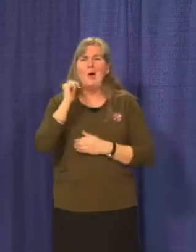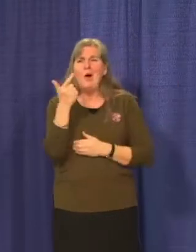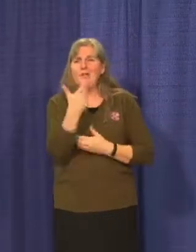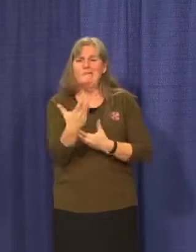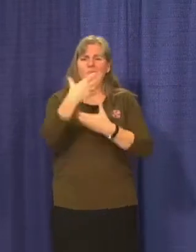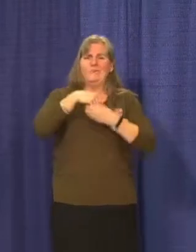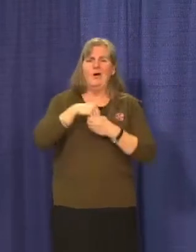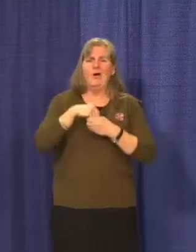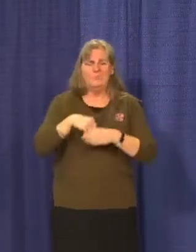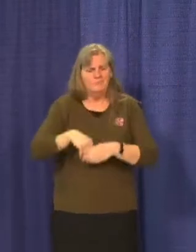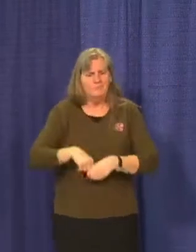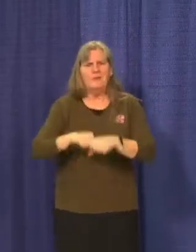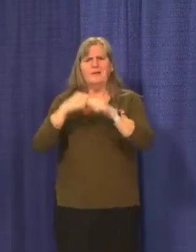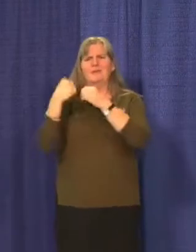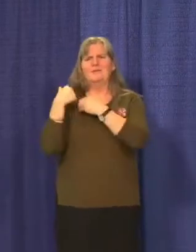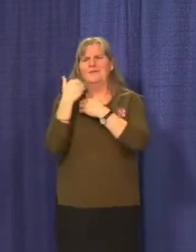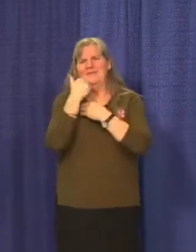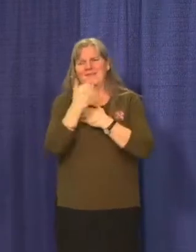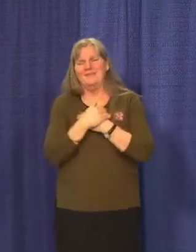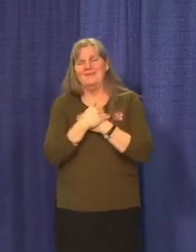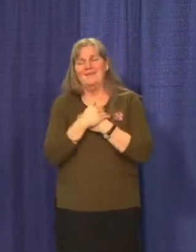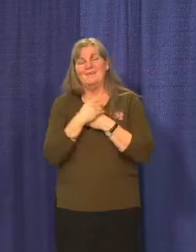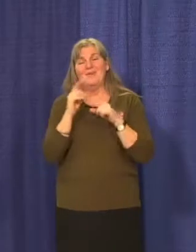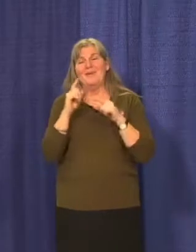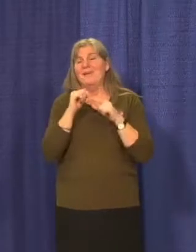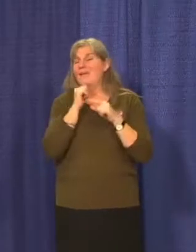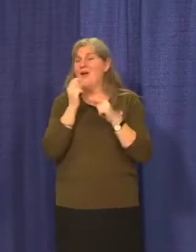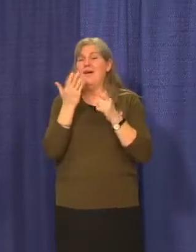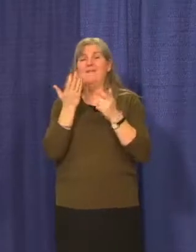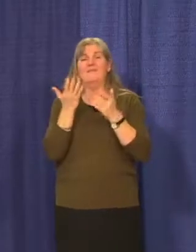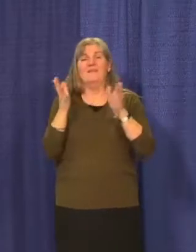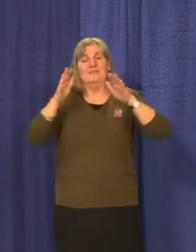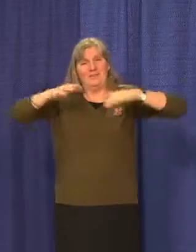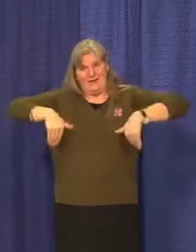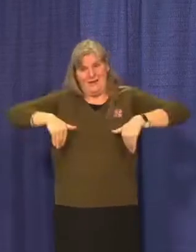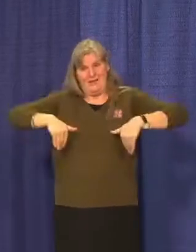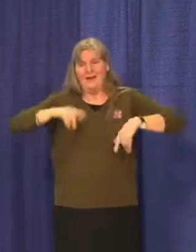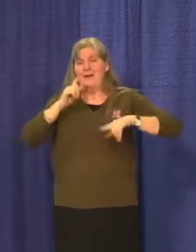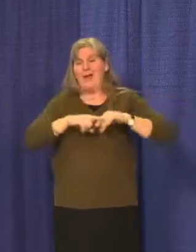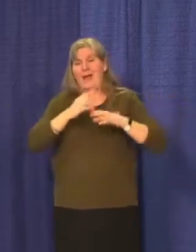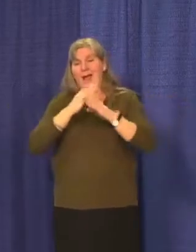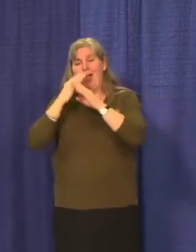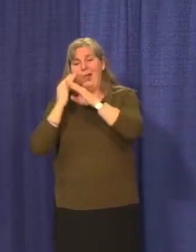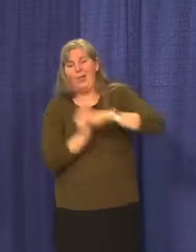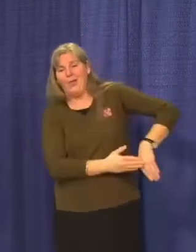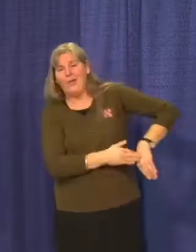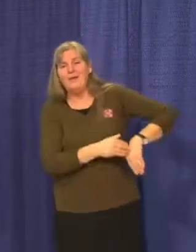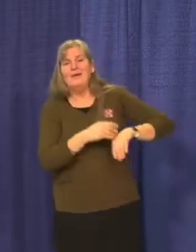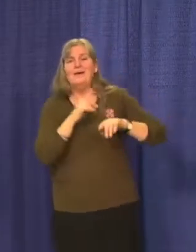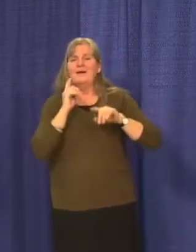for doing their part. Even so, our work is not over and we cannot let our guard down.